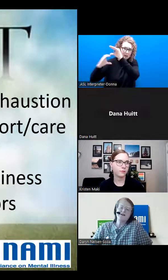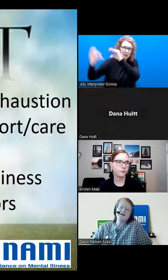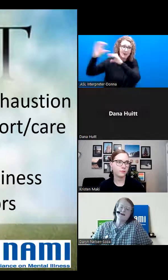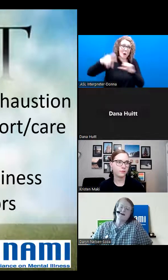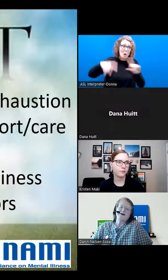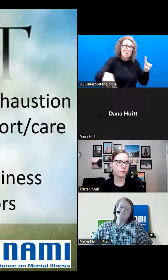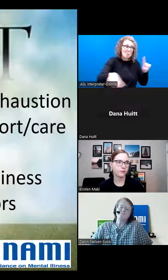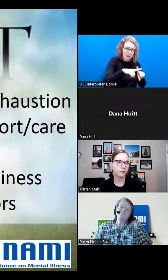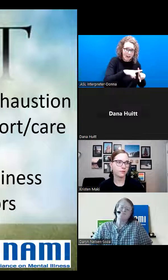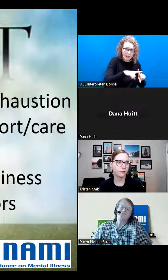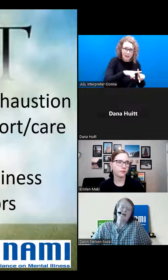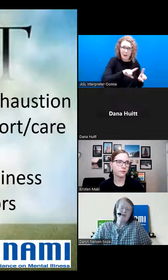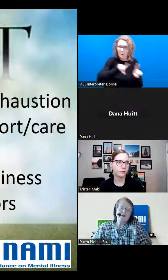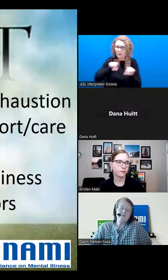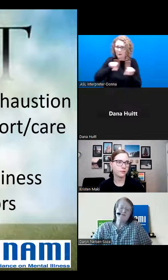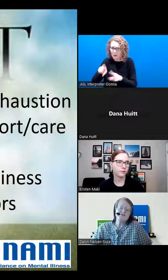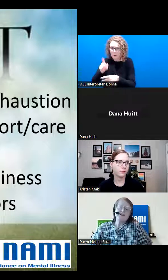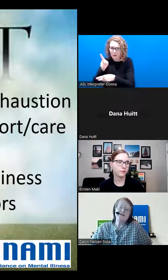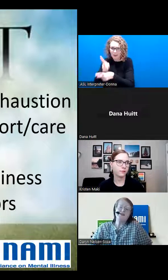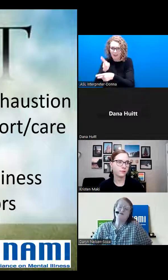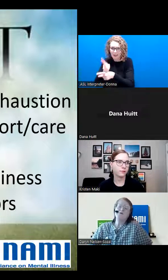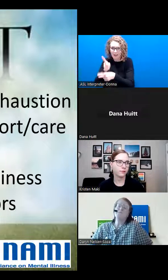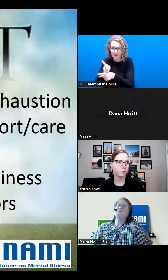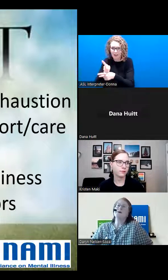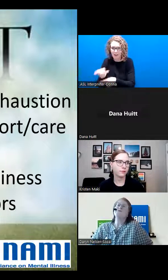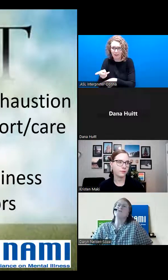help. And so there is a consultation and planning with the individual, the caregiver